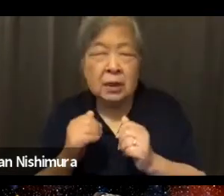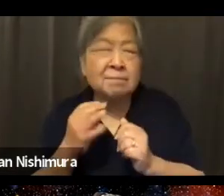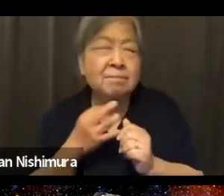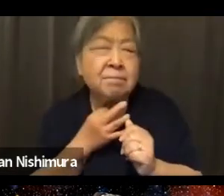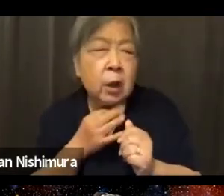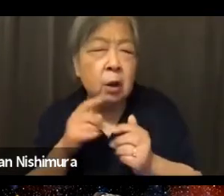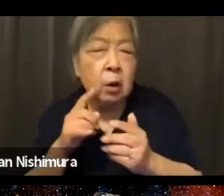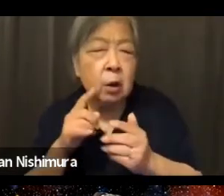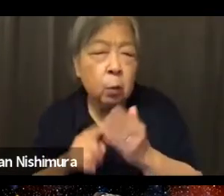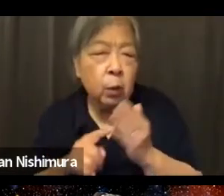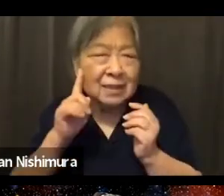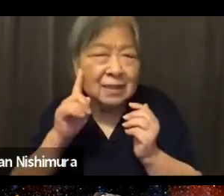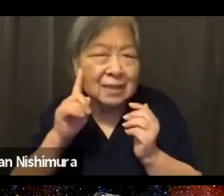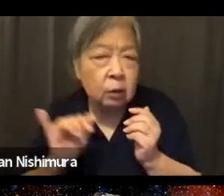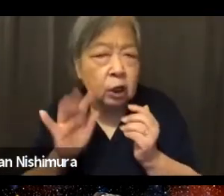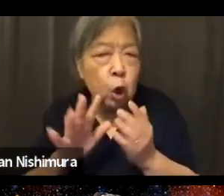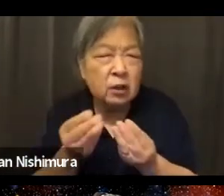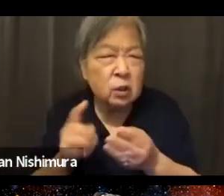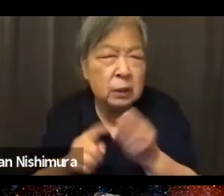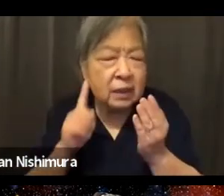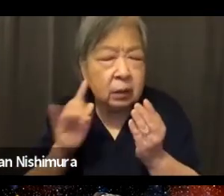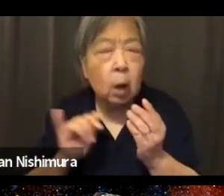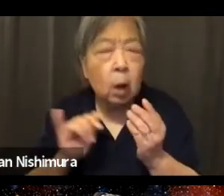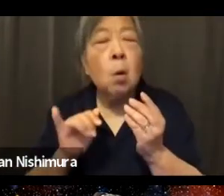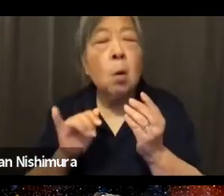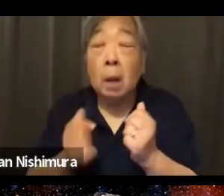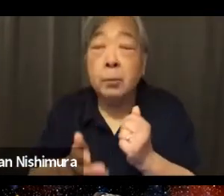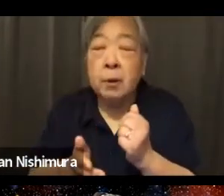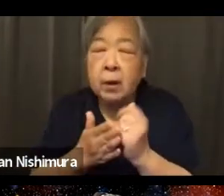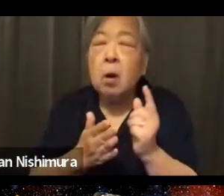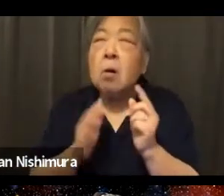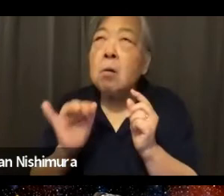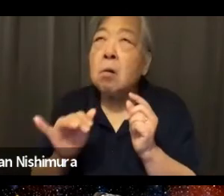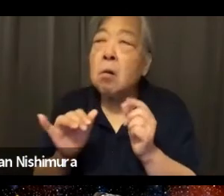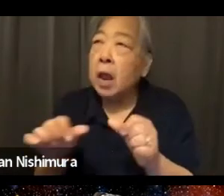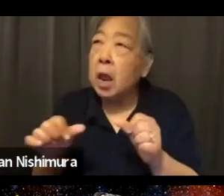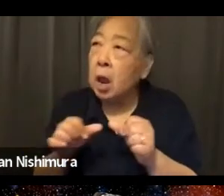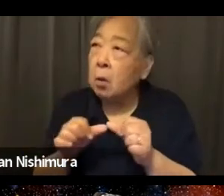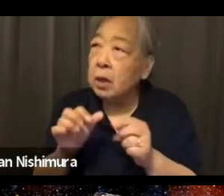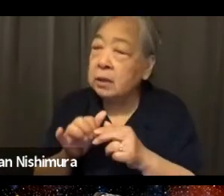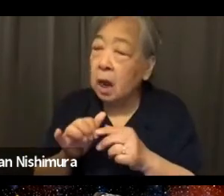like this, and it really helps you find blind spots in areas where you think maybe your